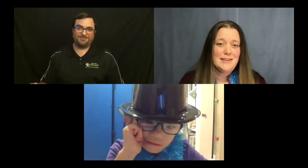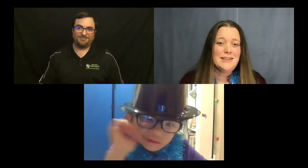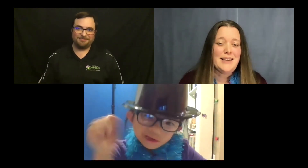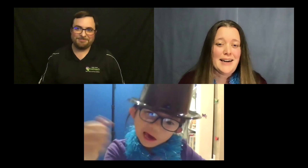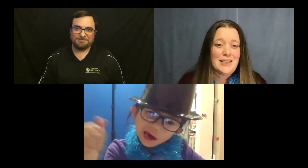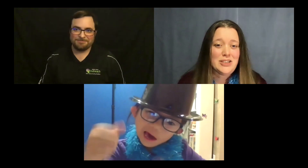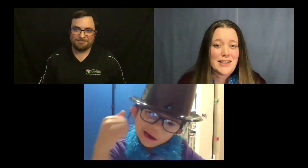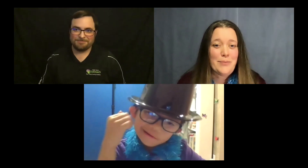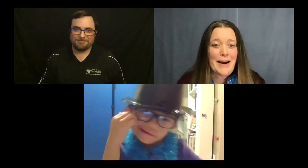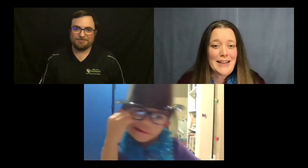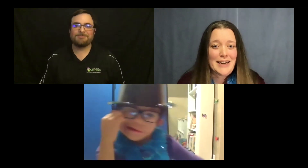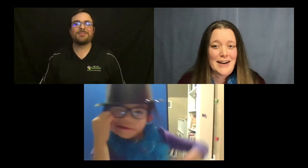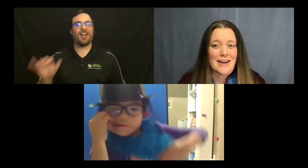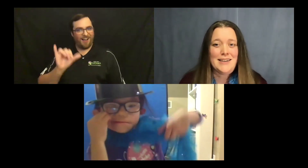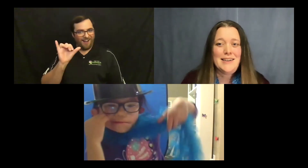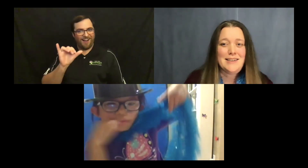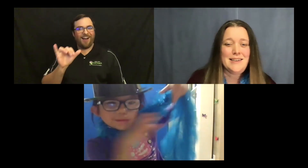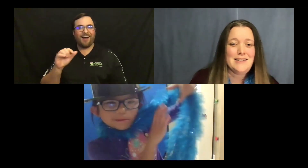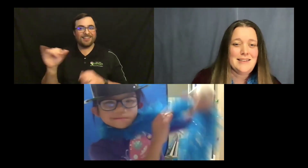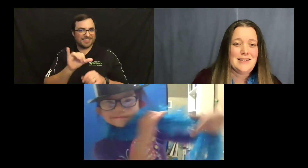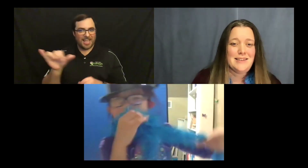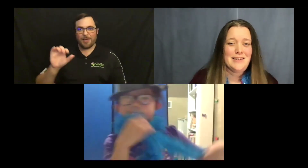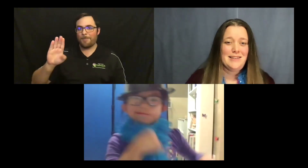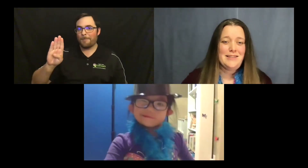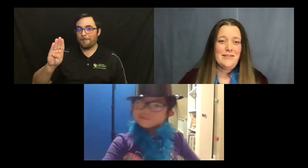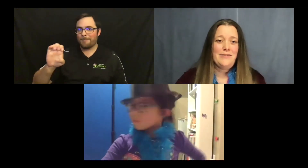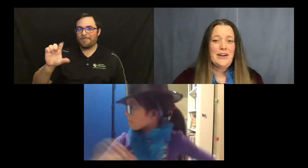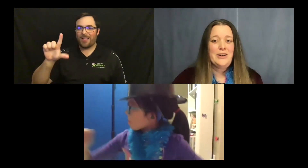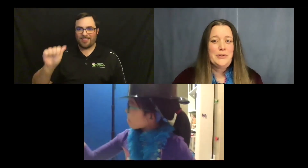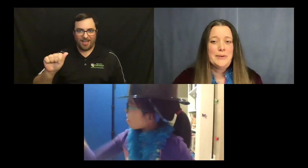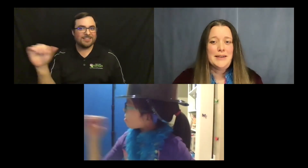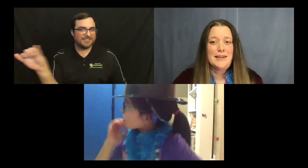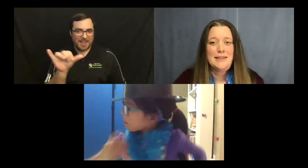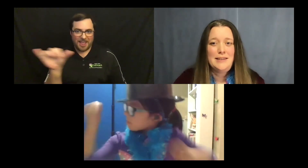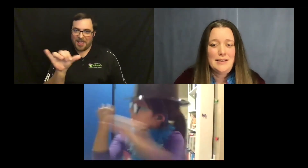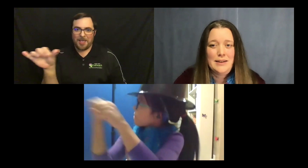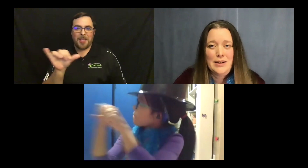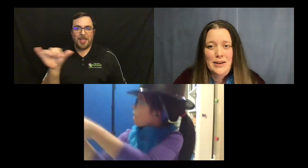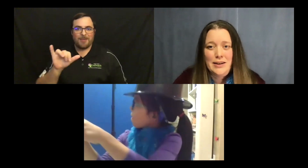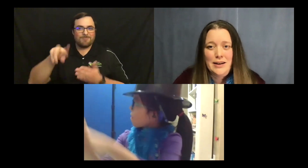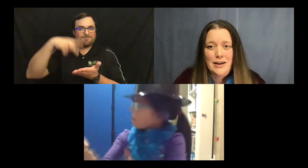Jen: Yeah, just like Bella! Very cool.